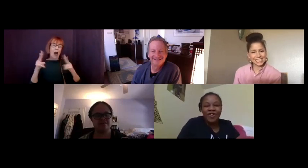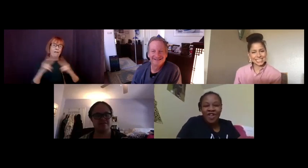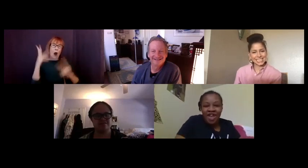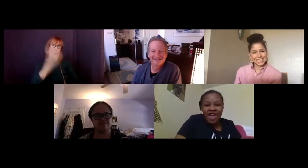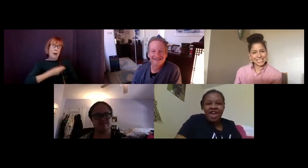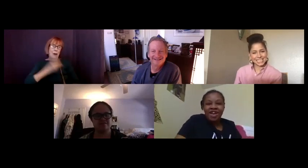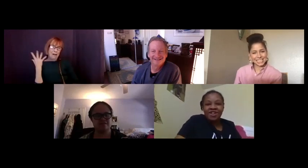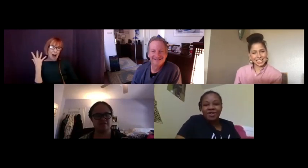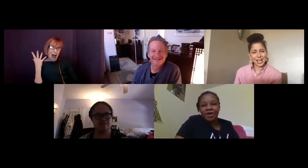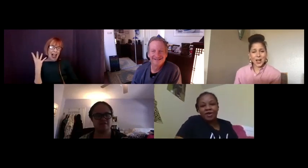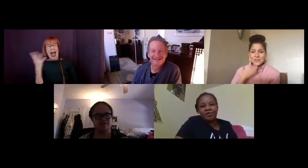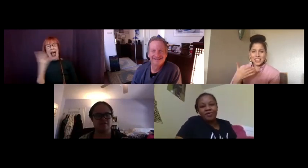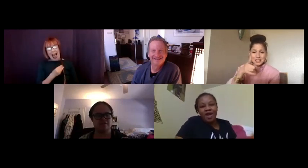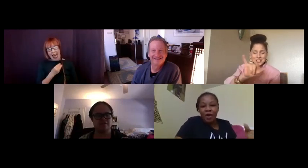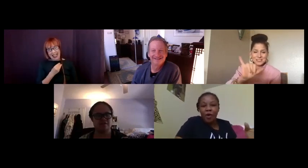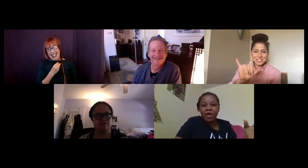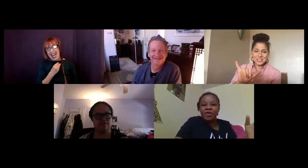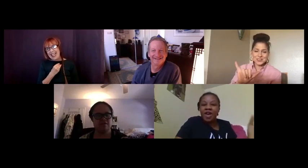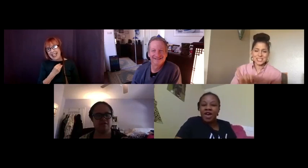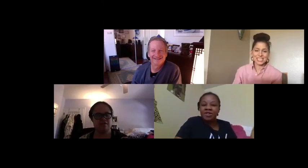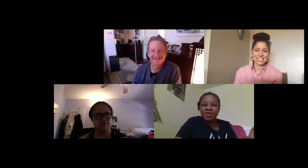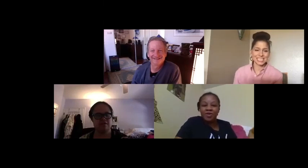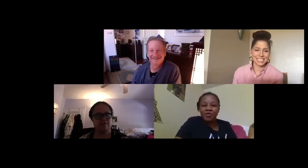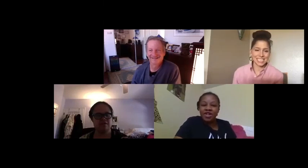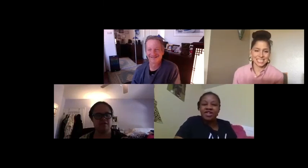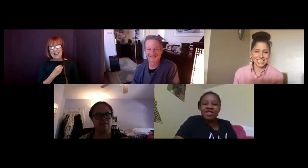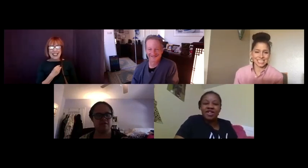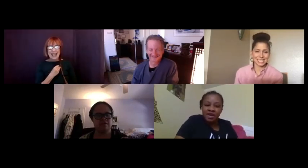SHOSHANNAH - Oh thank you, you too.